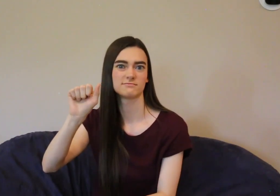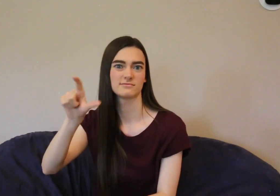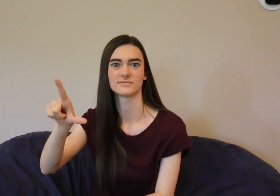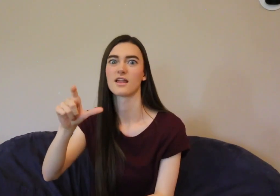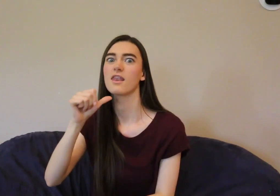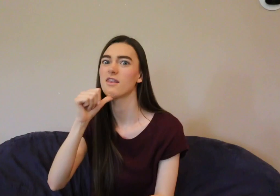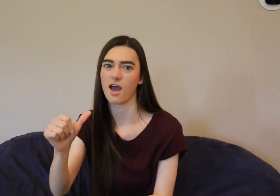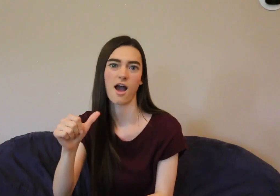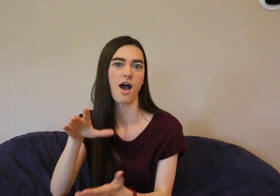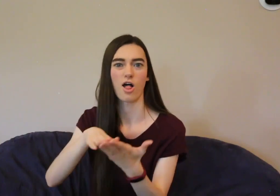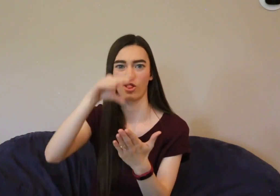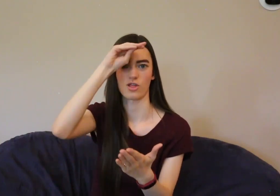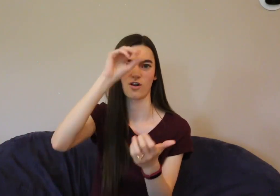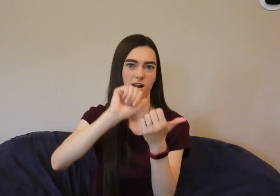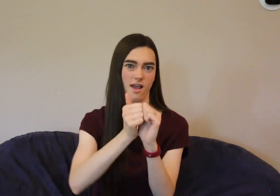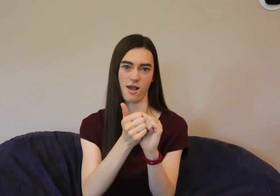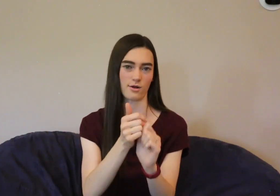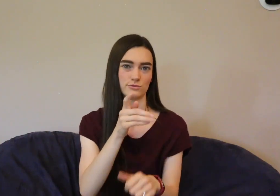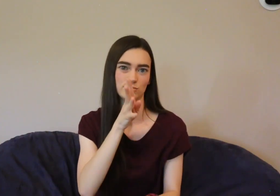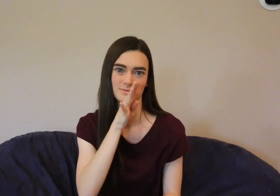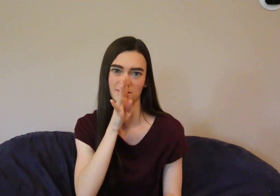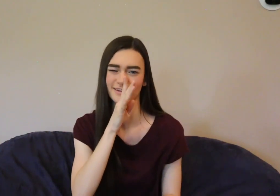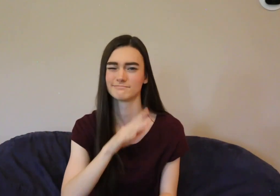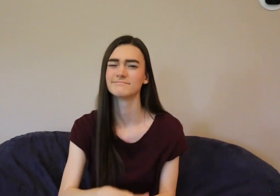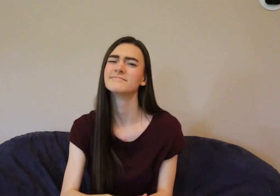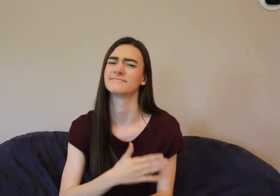on ASL and not learn how to speak.